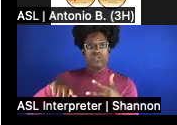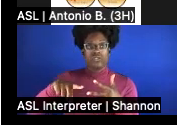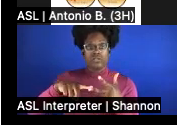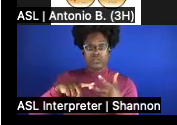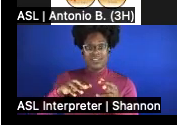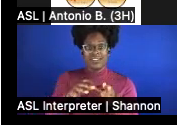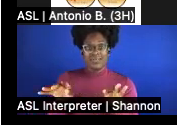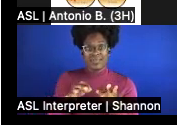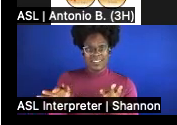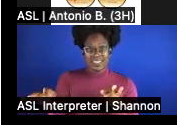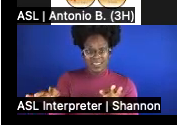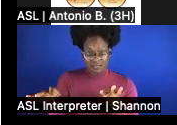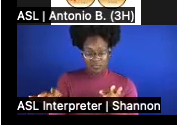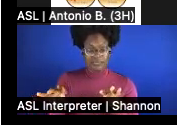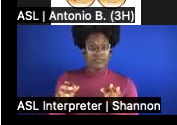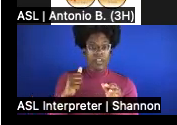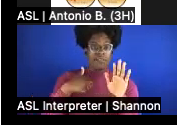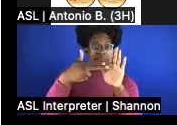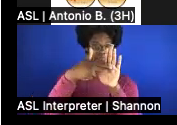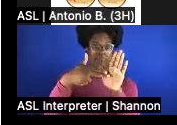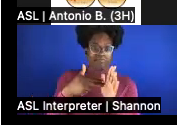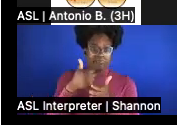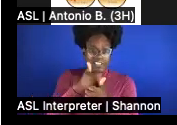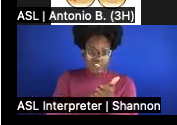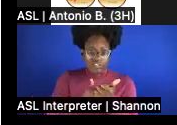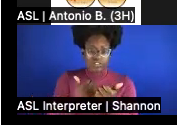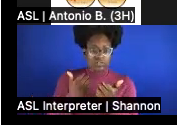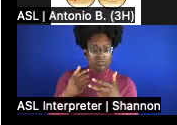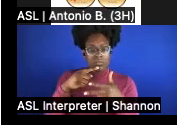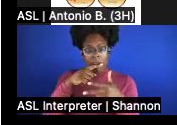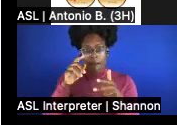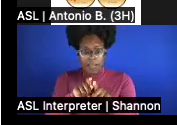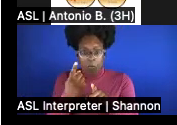statements. Suggesting questions were generally leading questions or rhetorical questions: